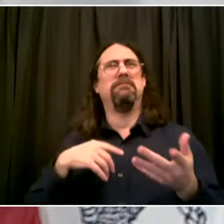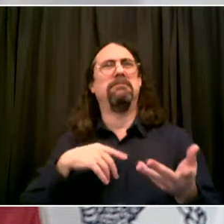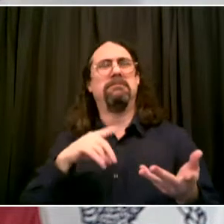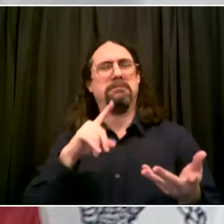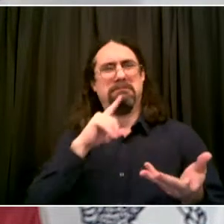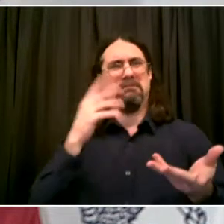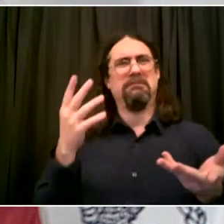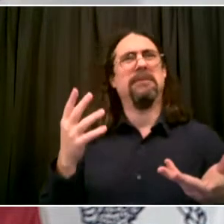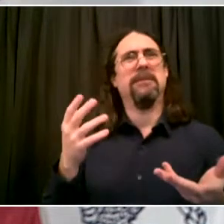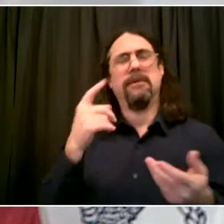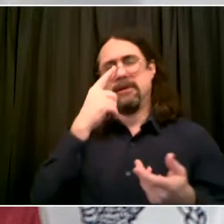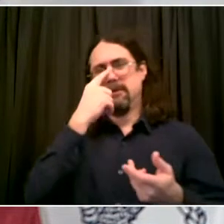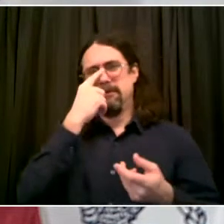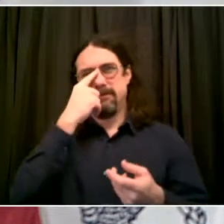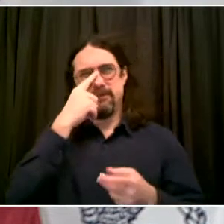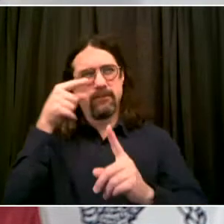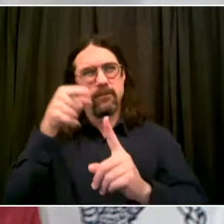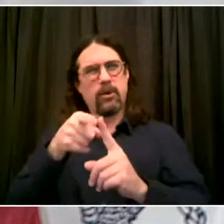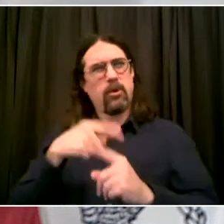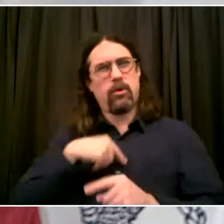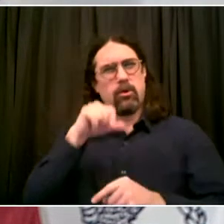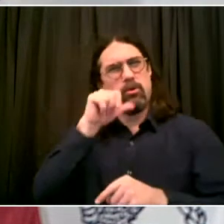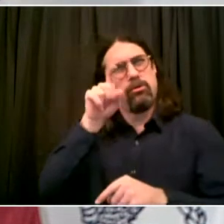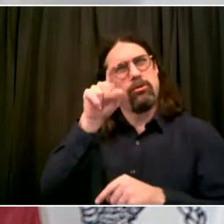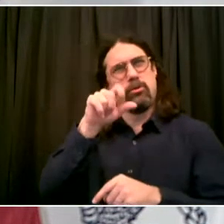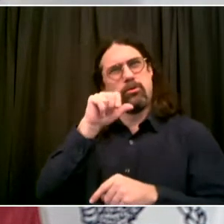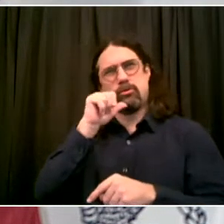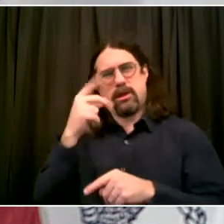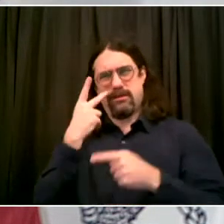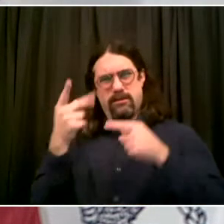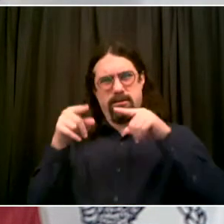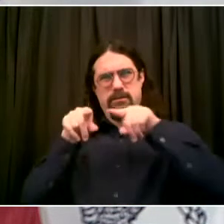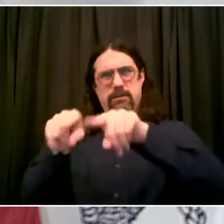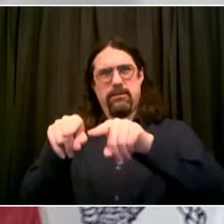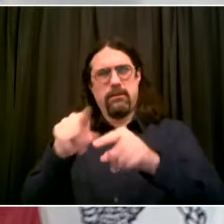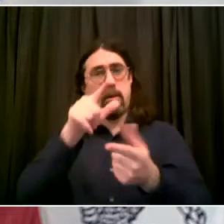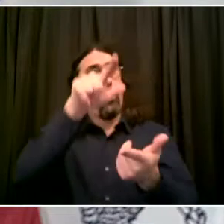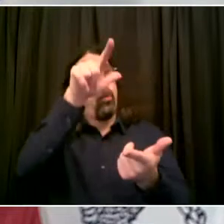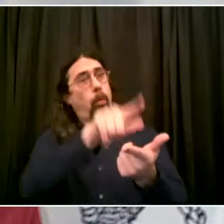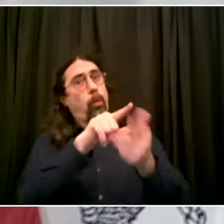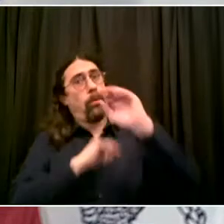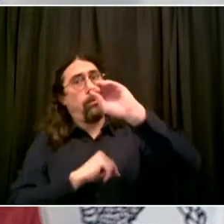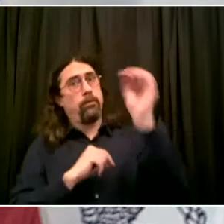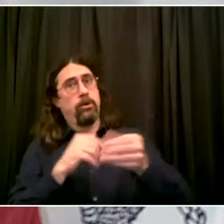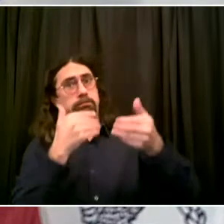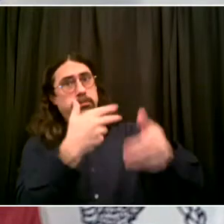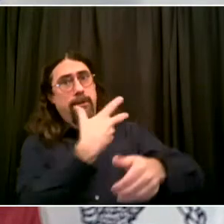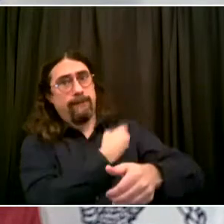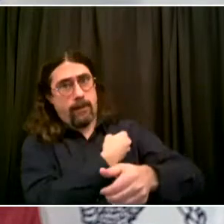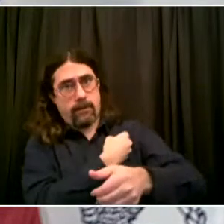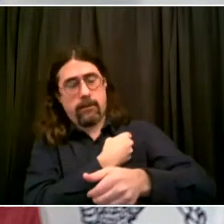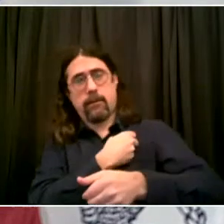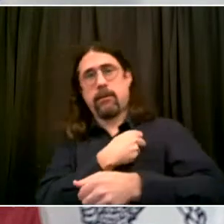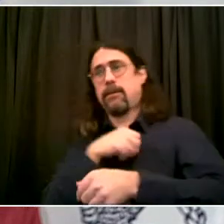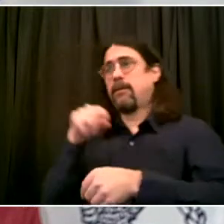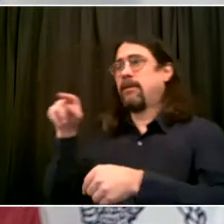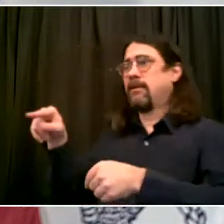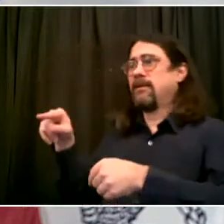ISN'T A CONNECTION, WHY ISIST HEHEE RA DISCONNECT